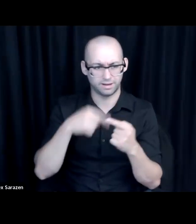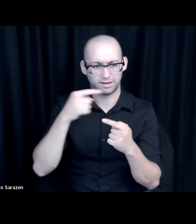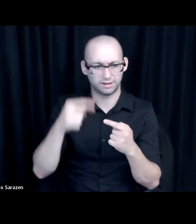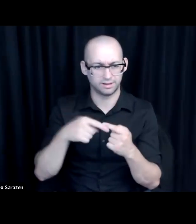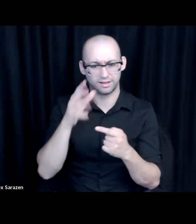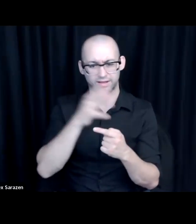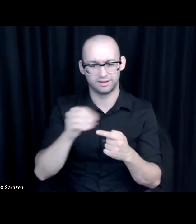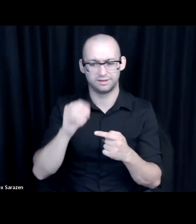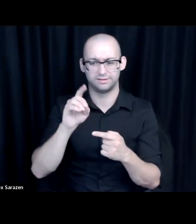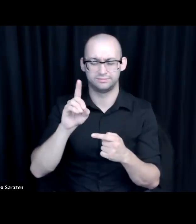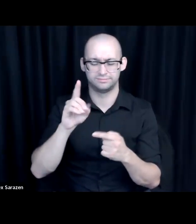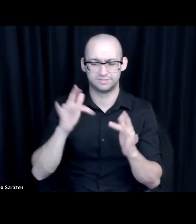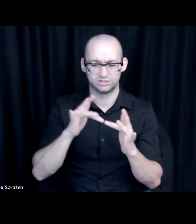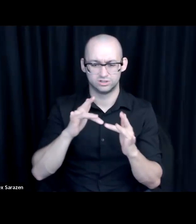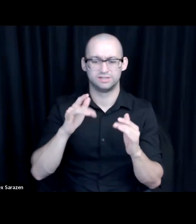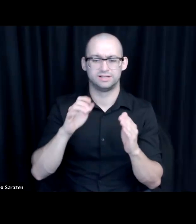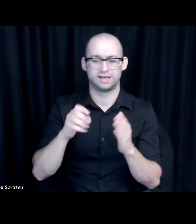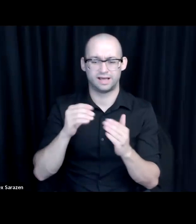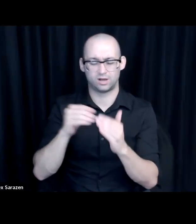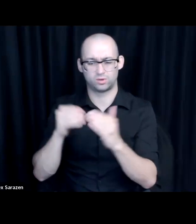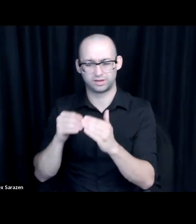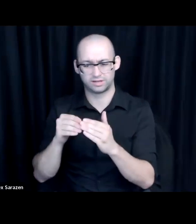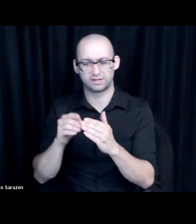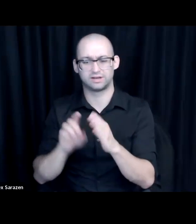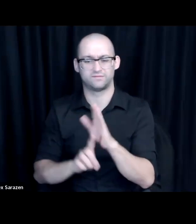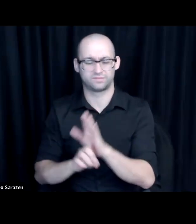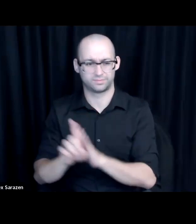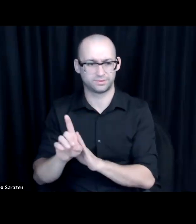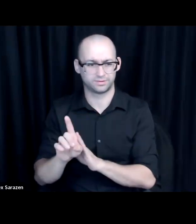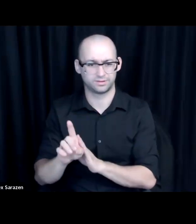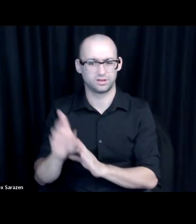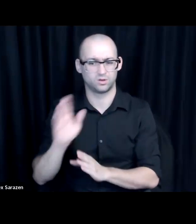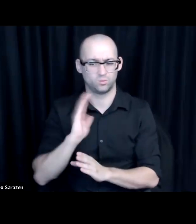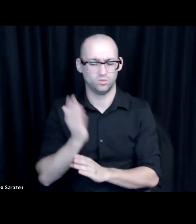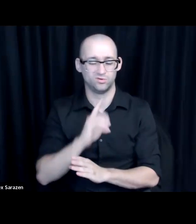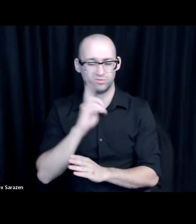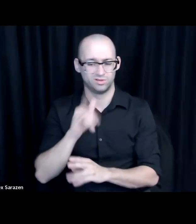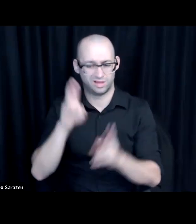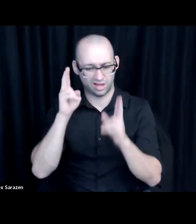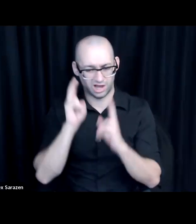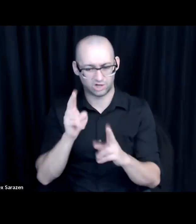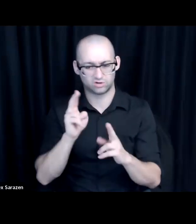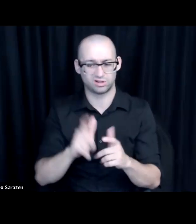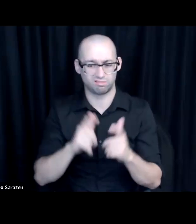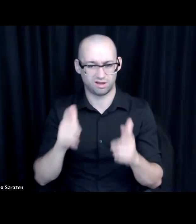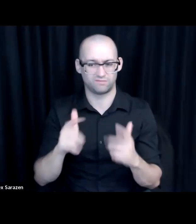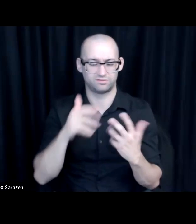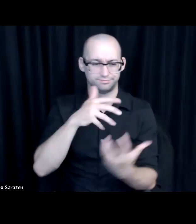we're just incredibly honored by the extensive engagement. And the you know.